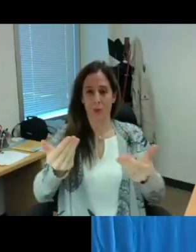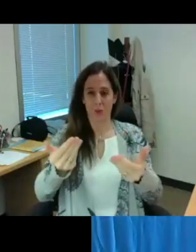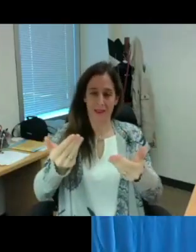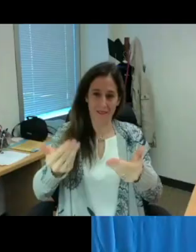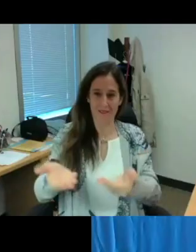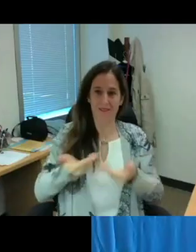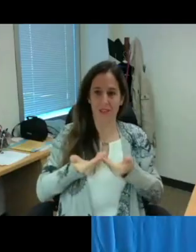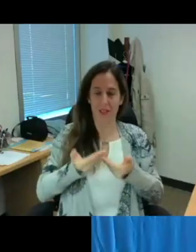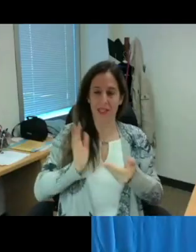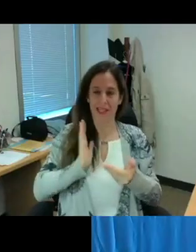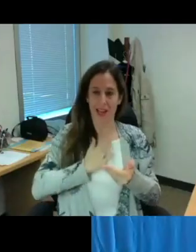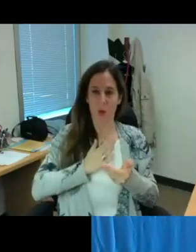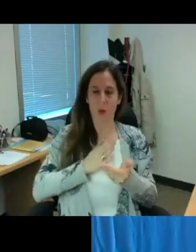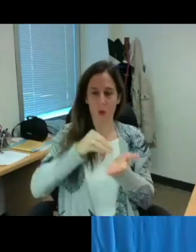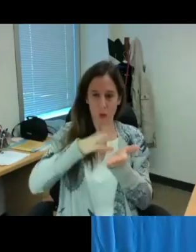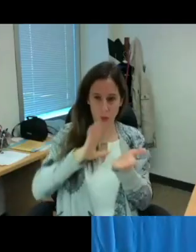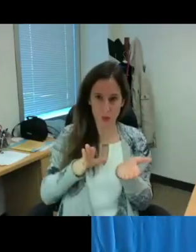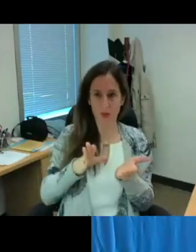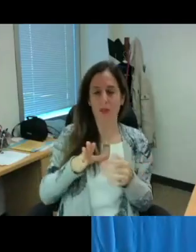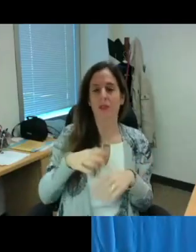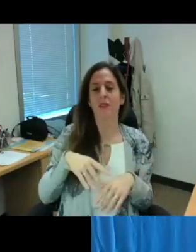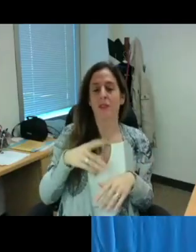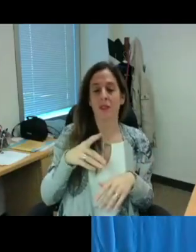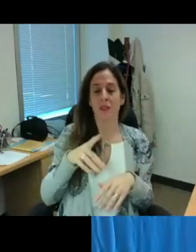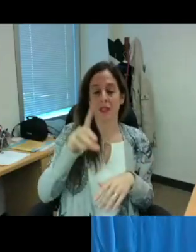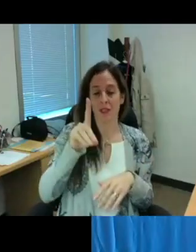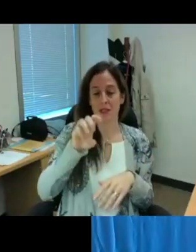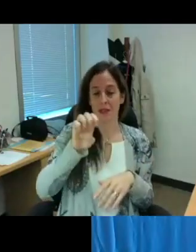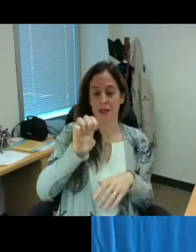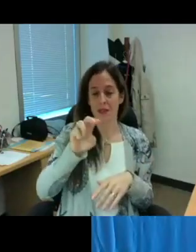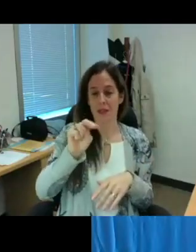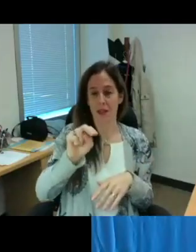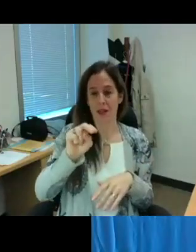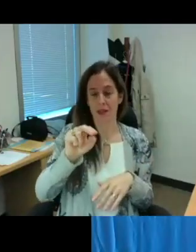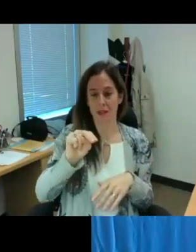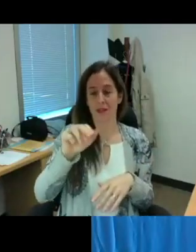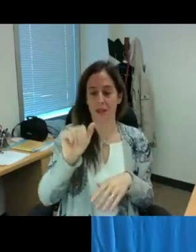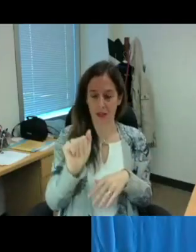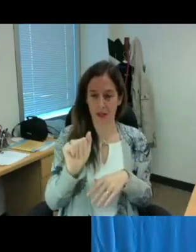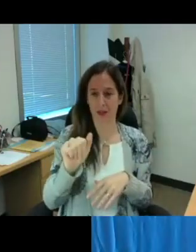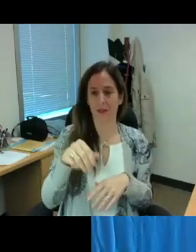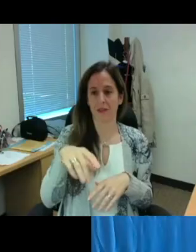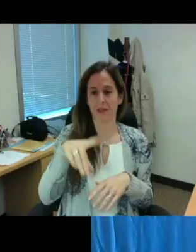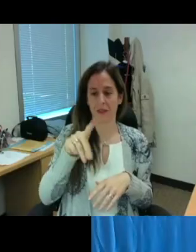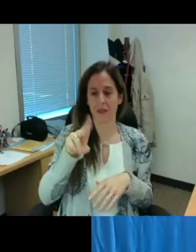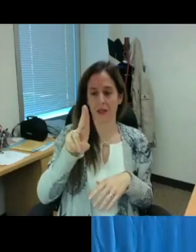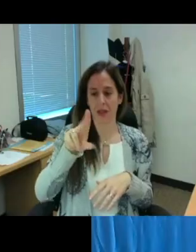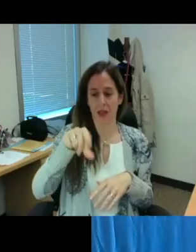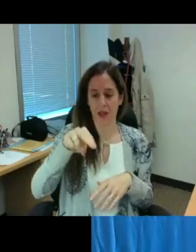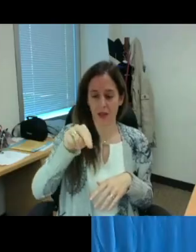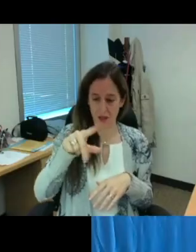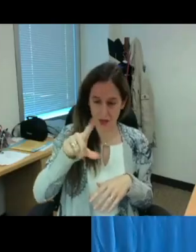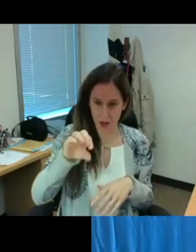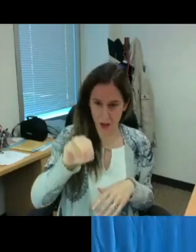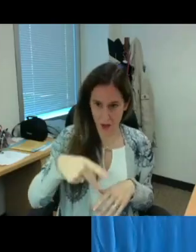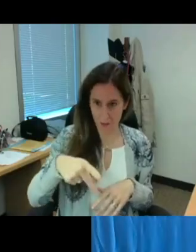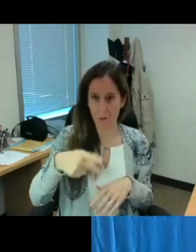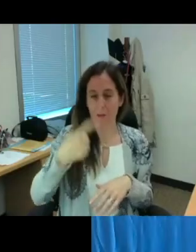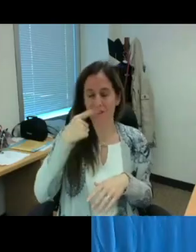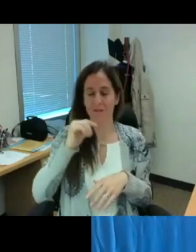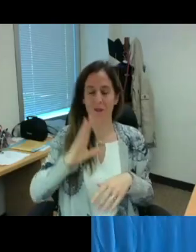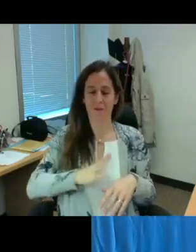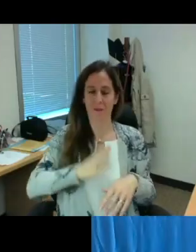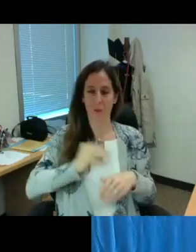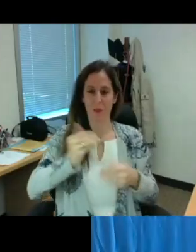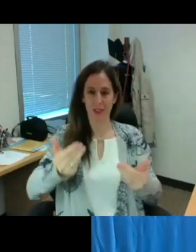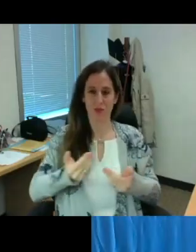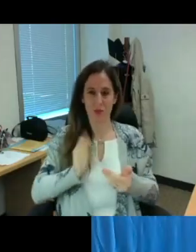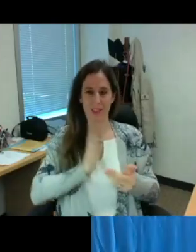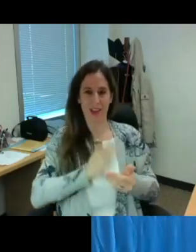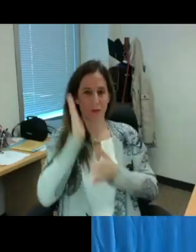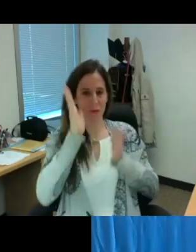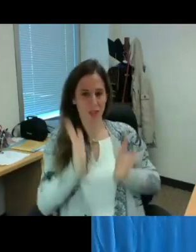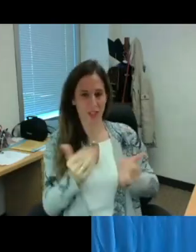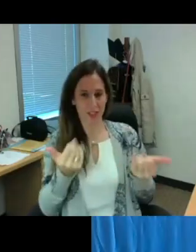link i'd like to invite one of our students Deanna Dunlop to come